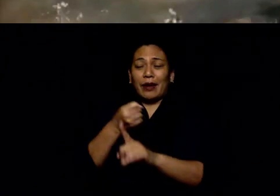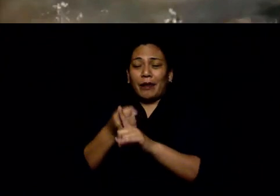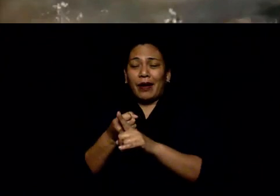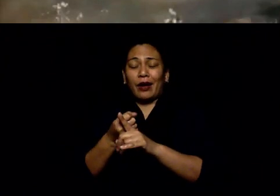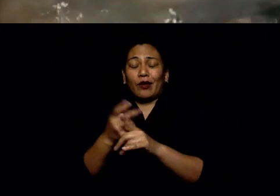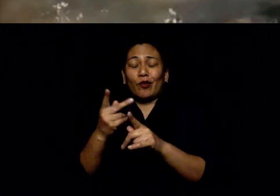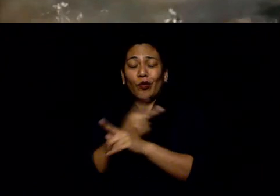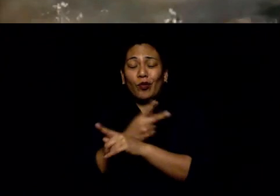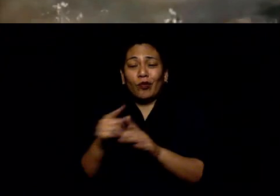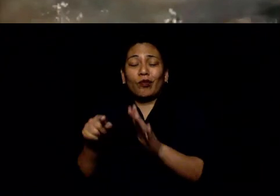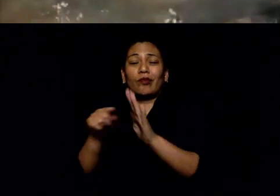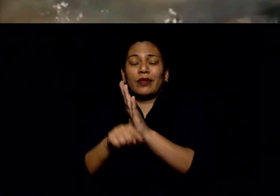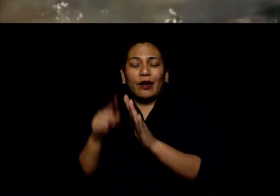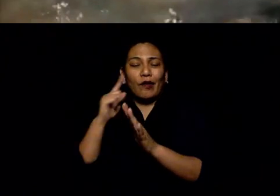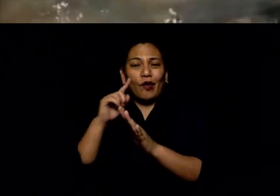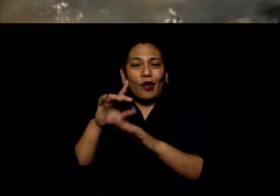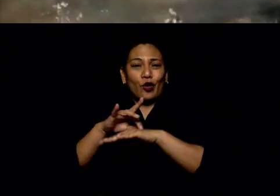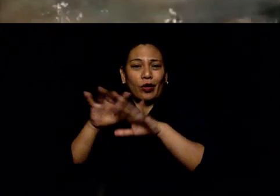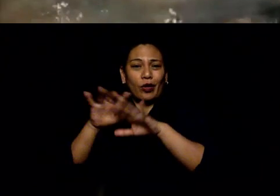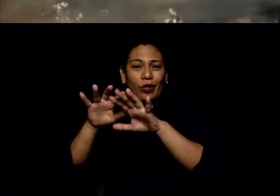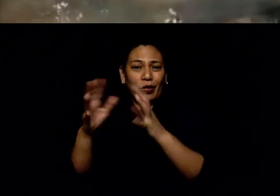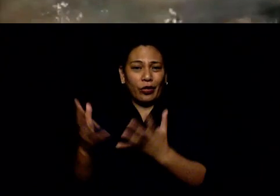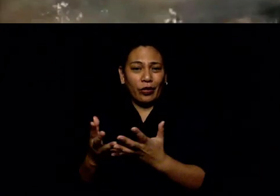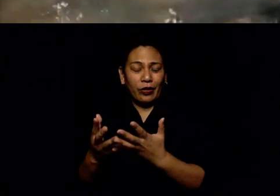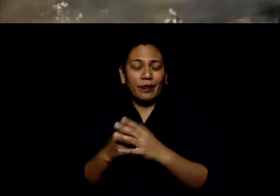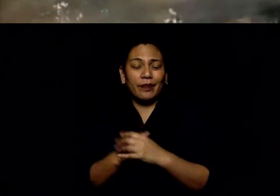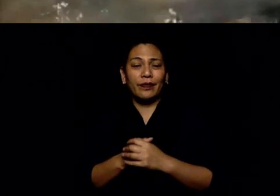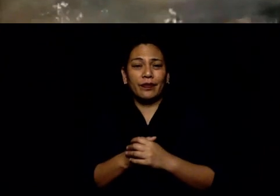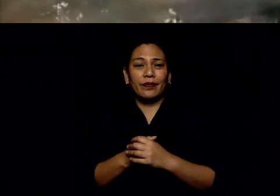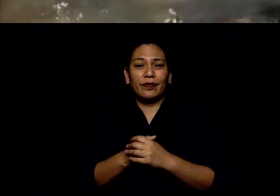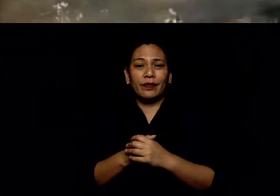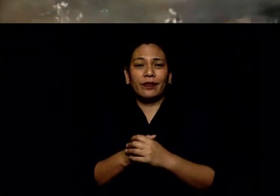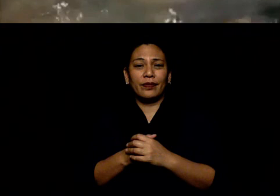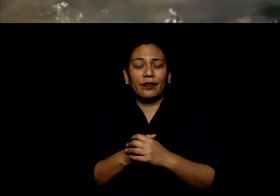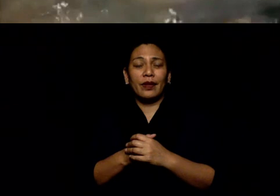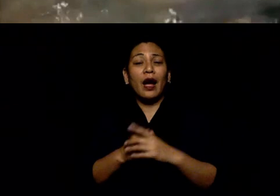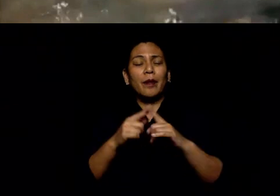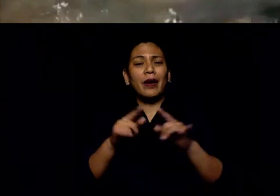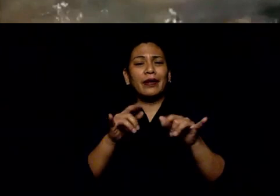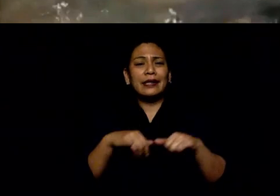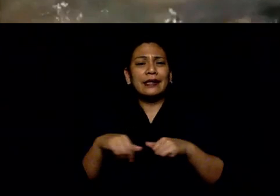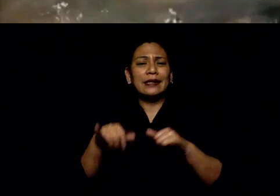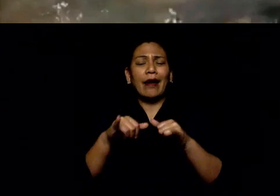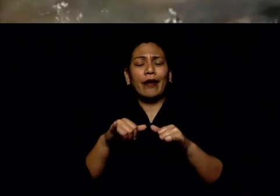So, but you know that the standard articles, arguments and so on